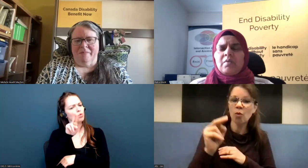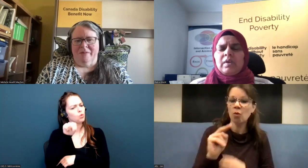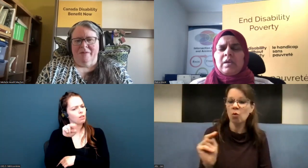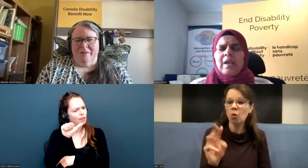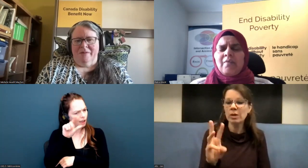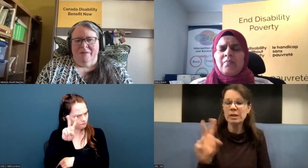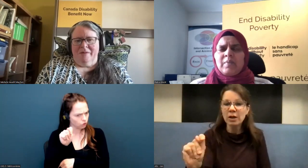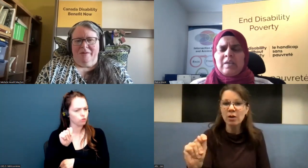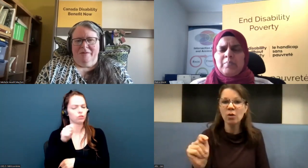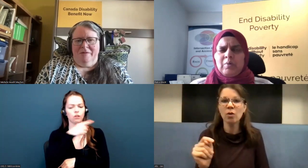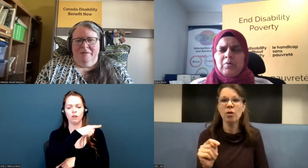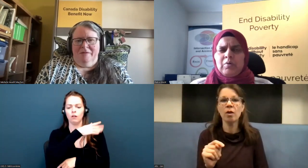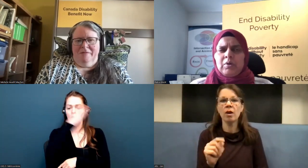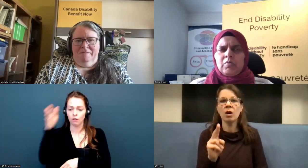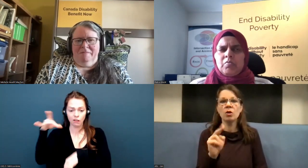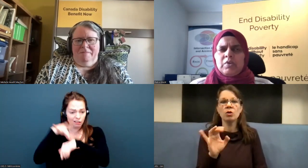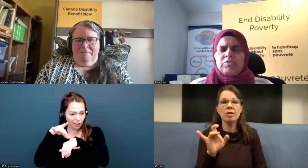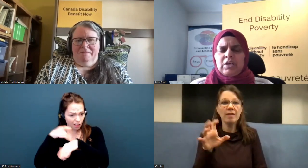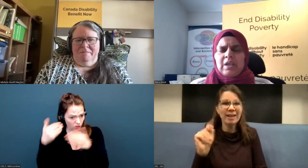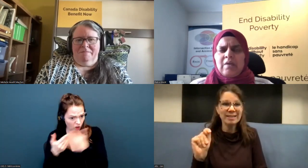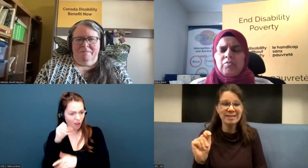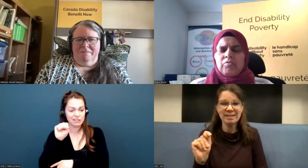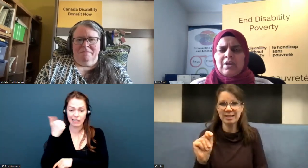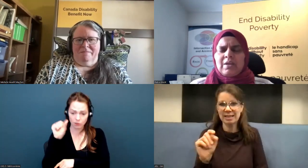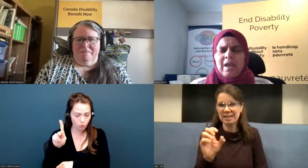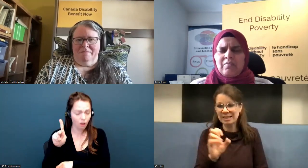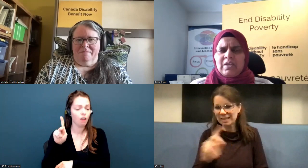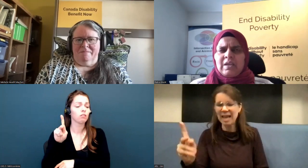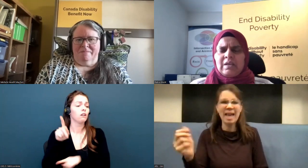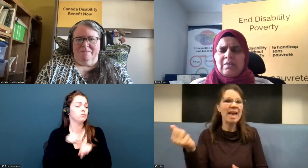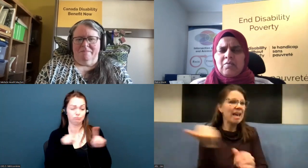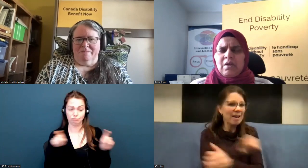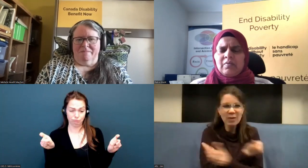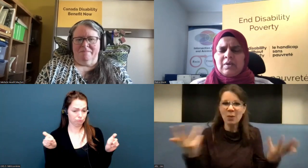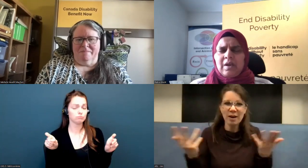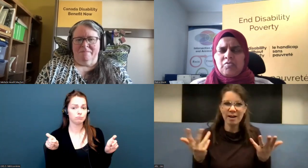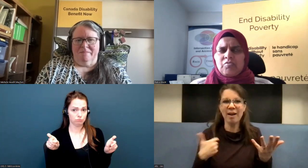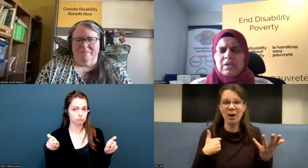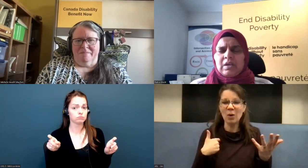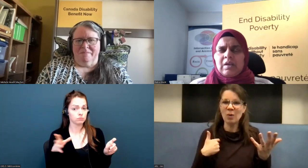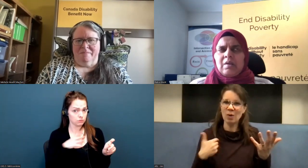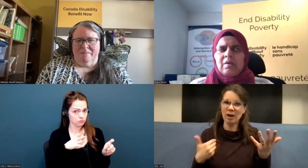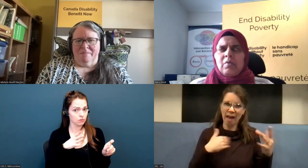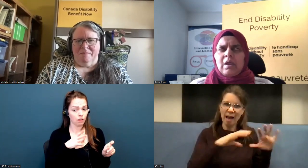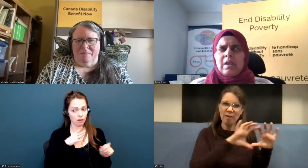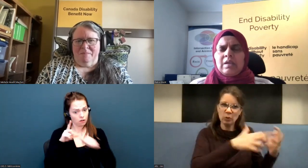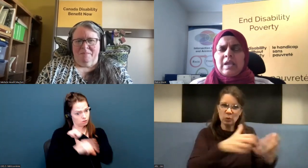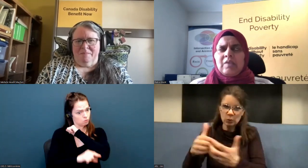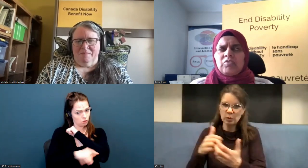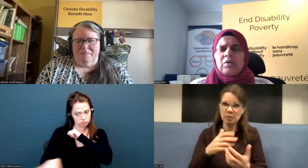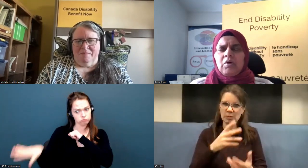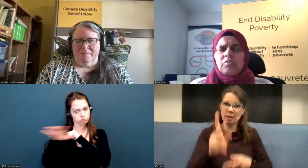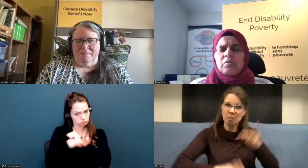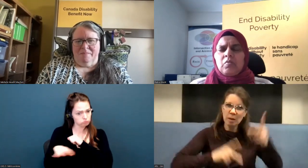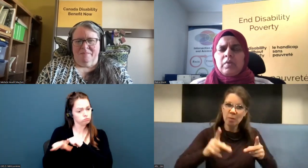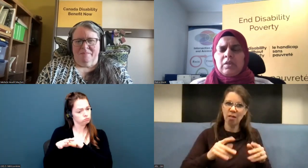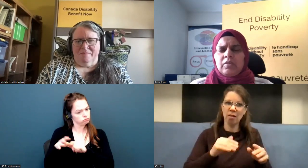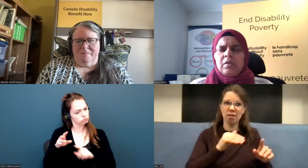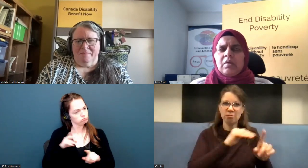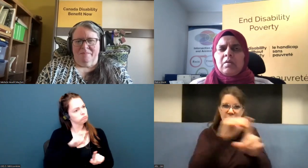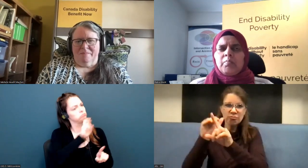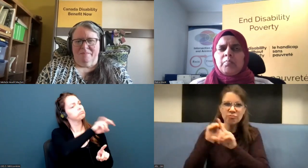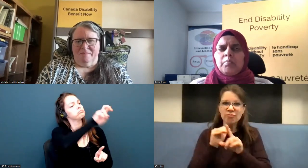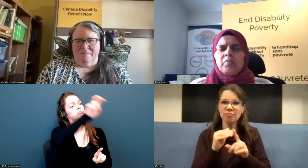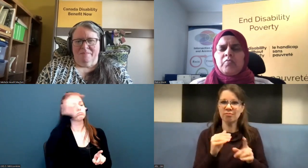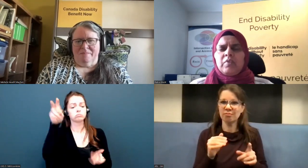WE HAVE PEOPLE REACHING OUT AND ADVOCATING ACROSS THE COUNTRY, ENGAGING ALSO WITH PROVINCIAL